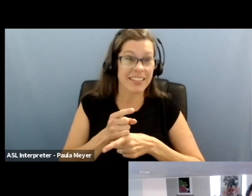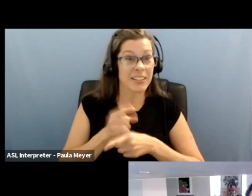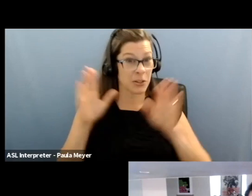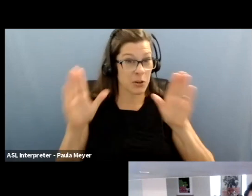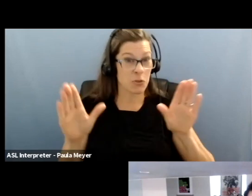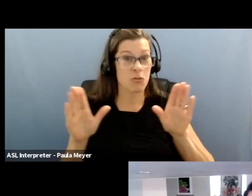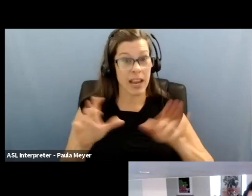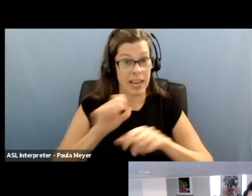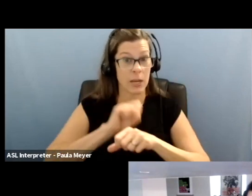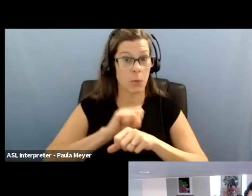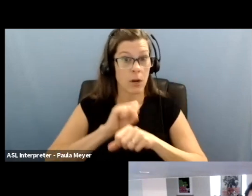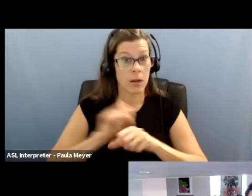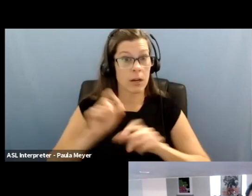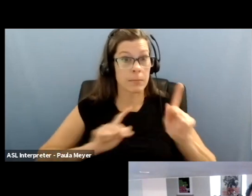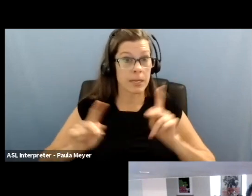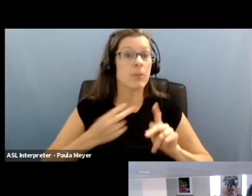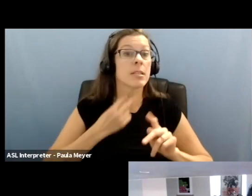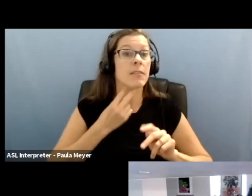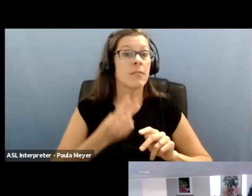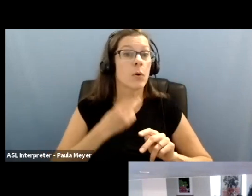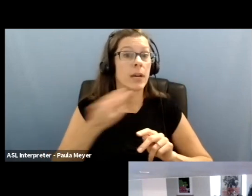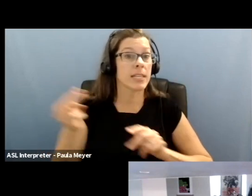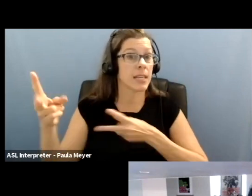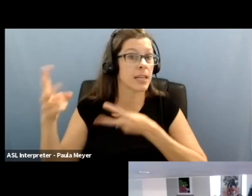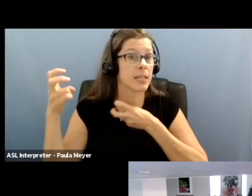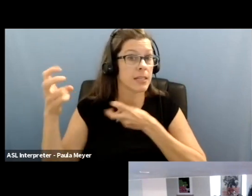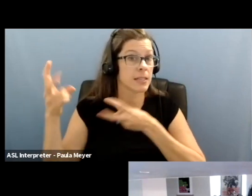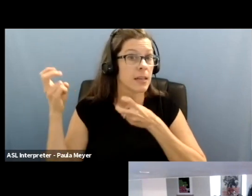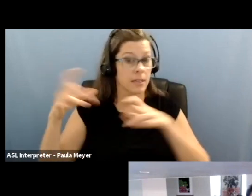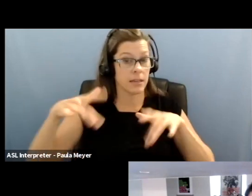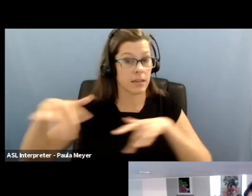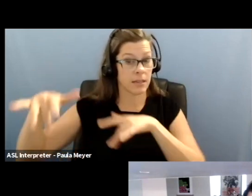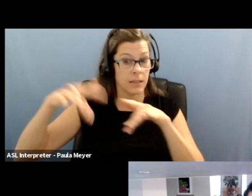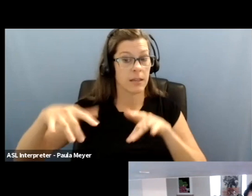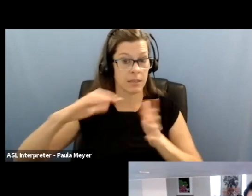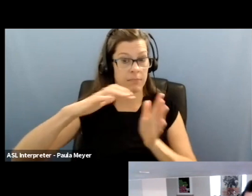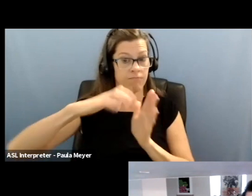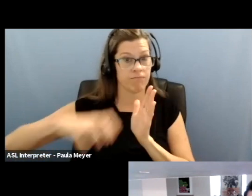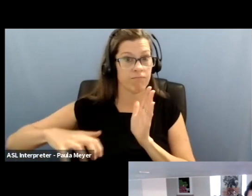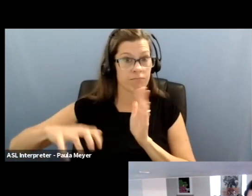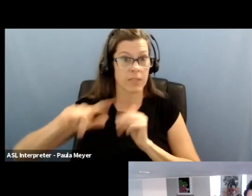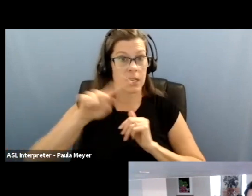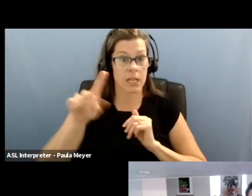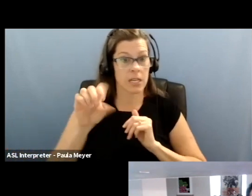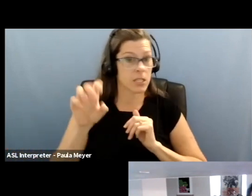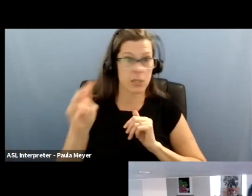and picking up people's voices, which is something that Zoom does not do. However, it is never going to give you